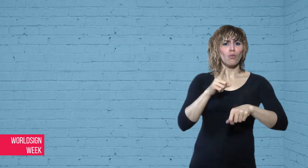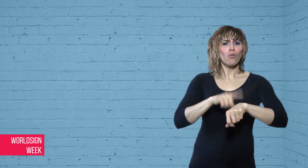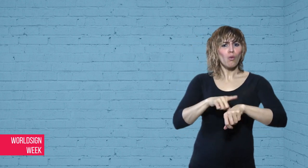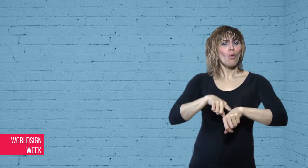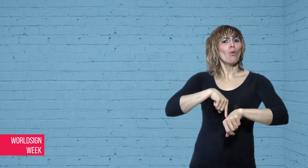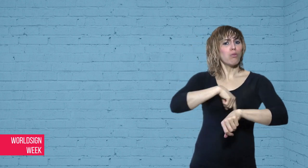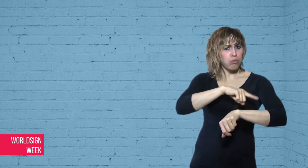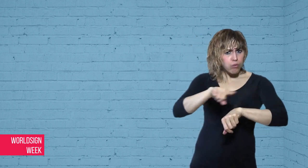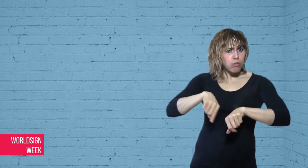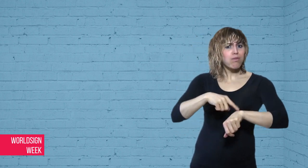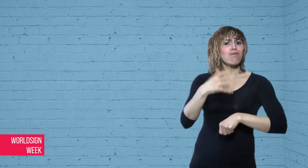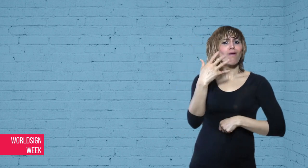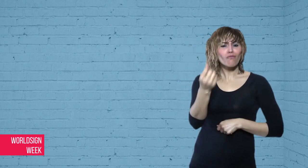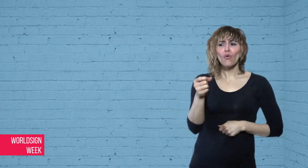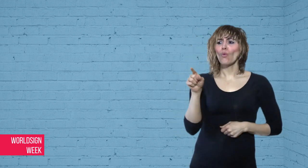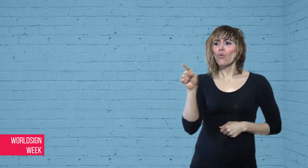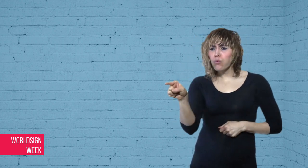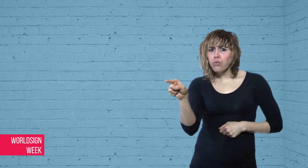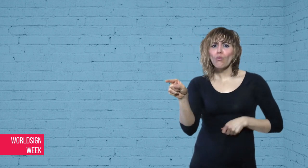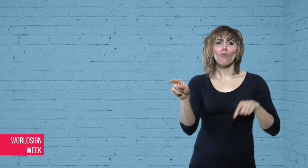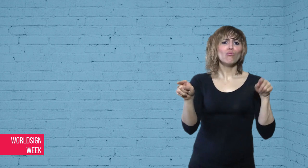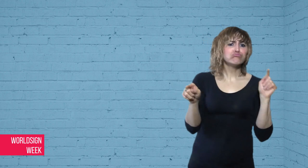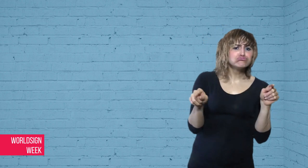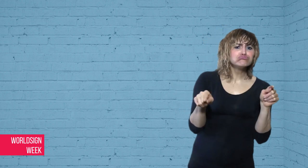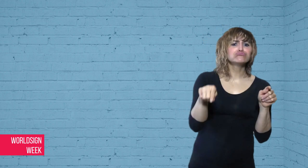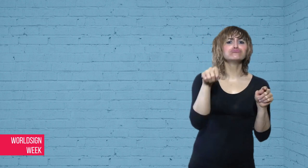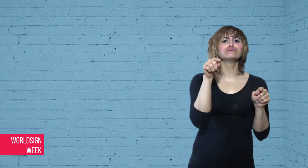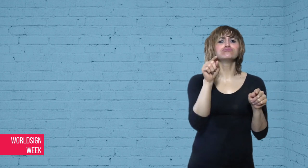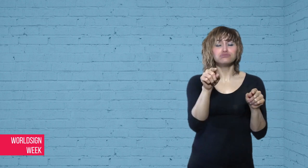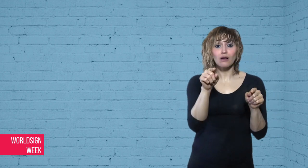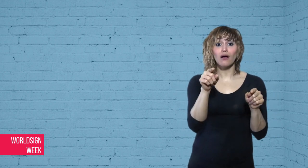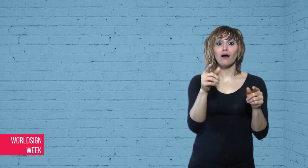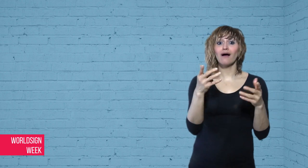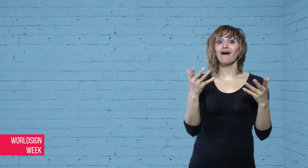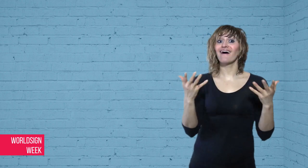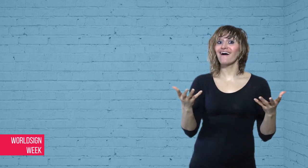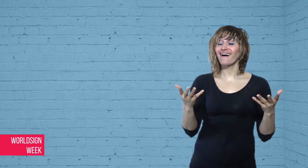reigns. A milestone just made